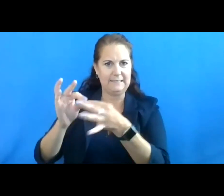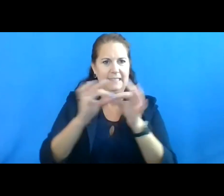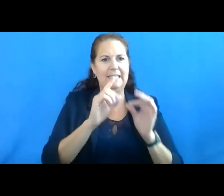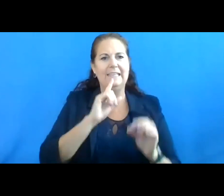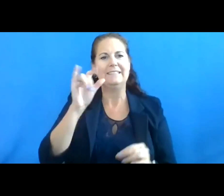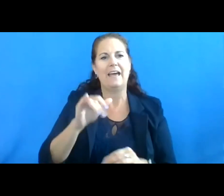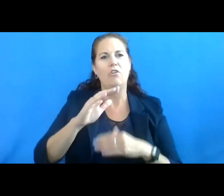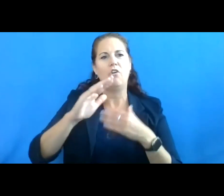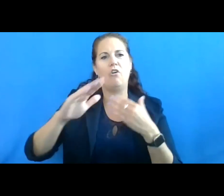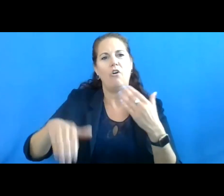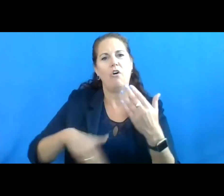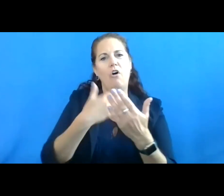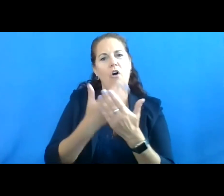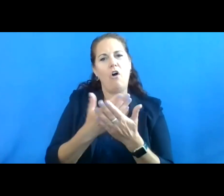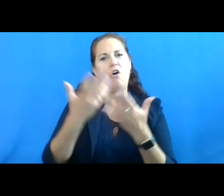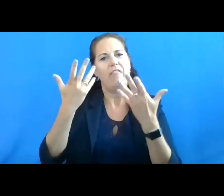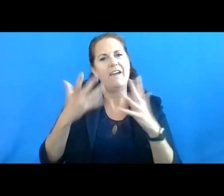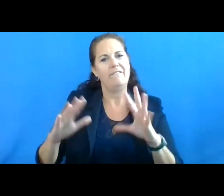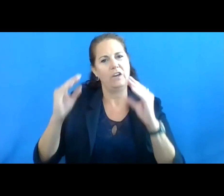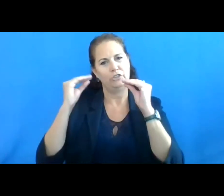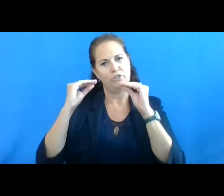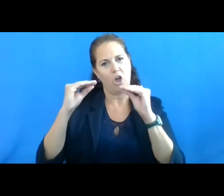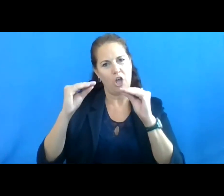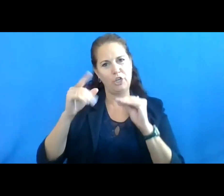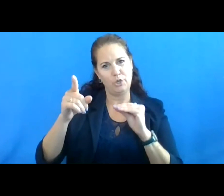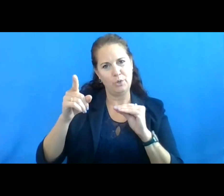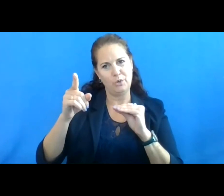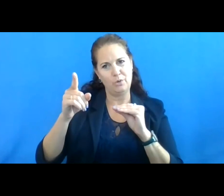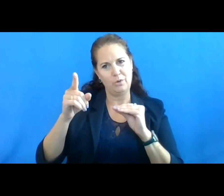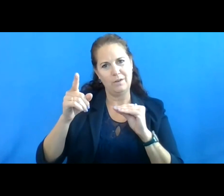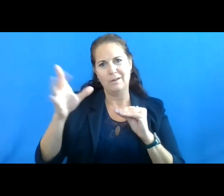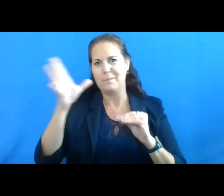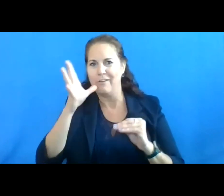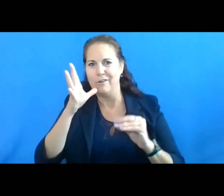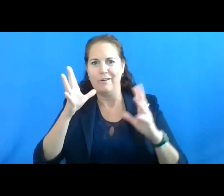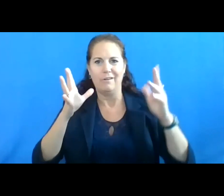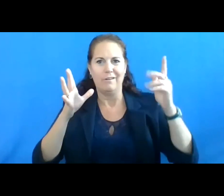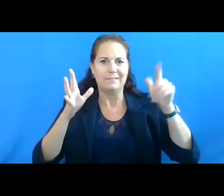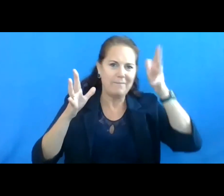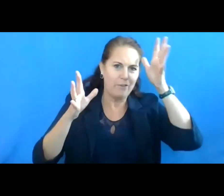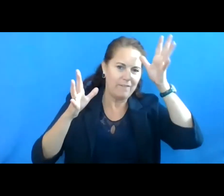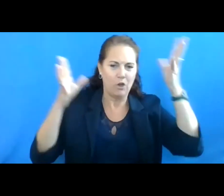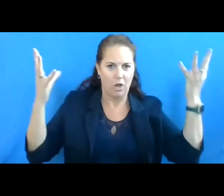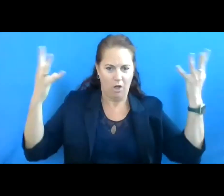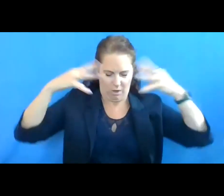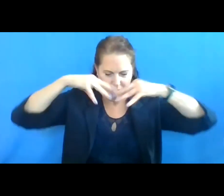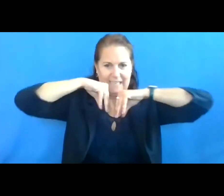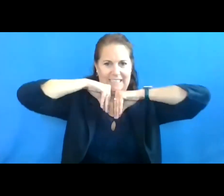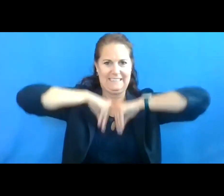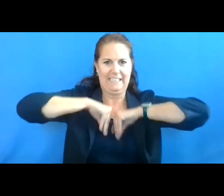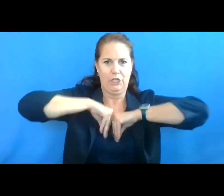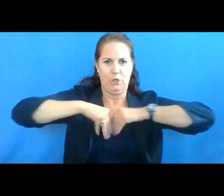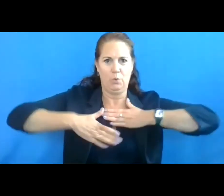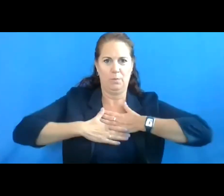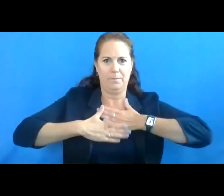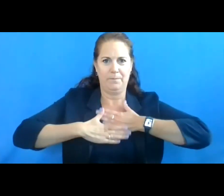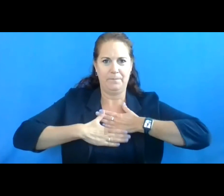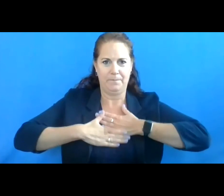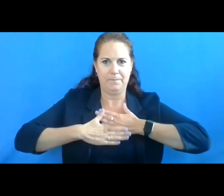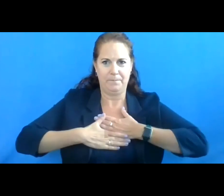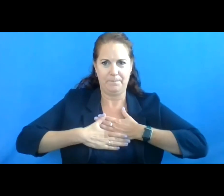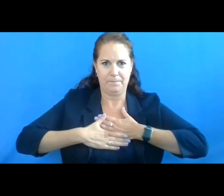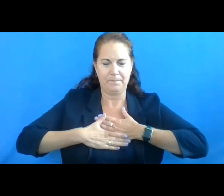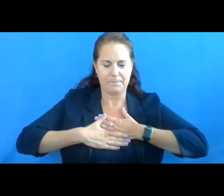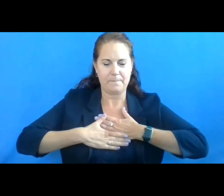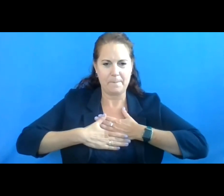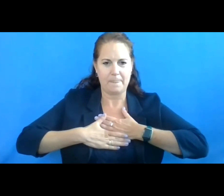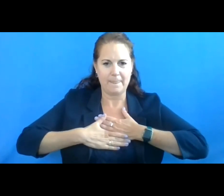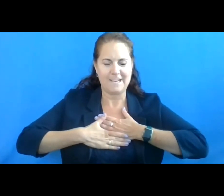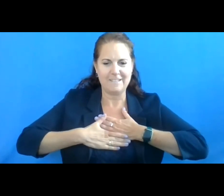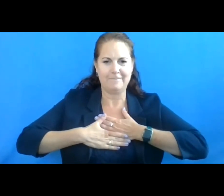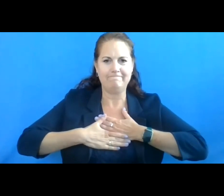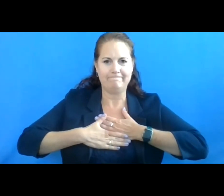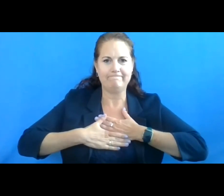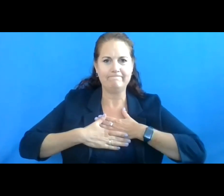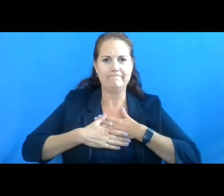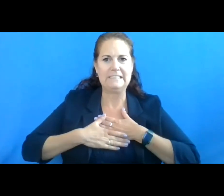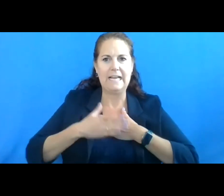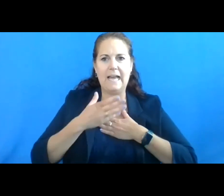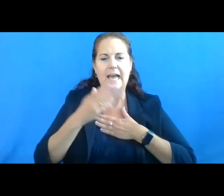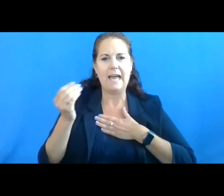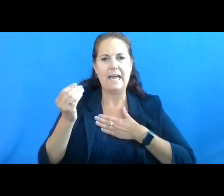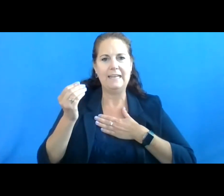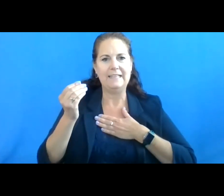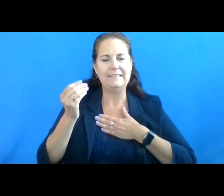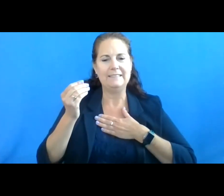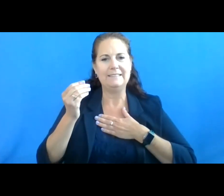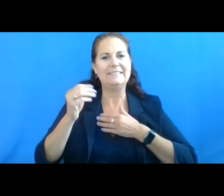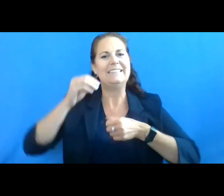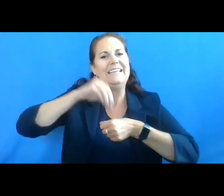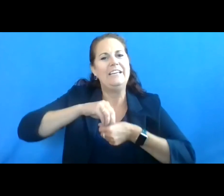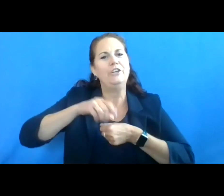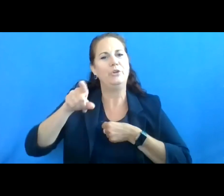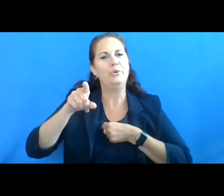all that they've taught you is in you, and it’s in you as a tree, rooted.